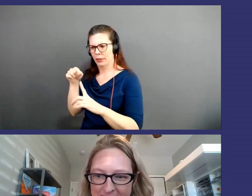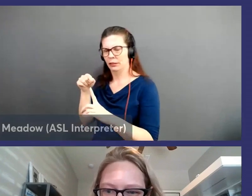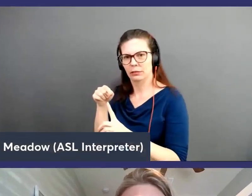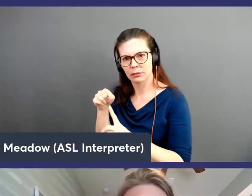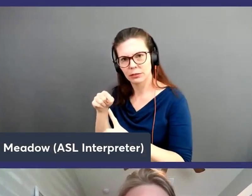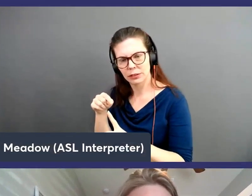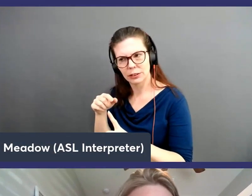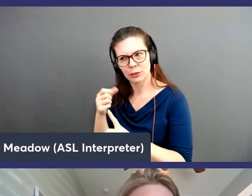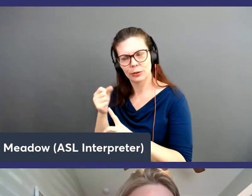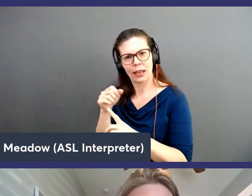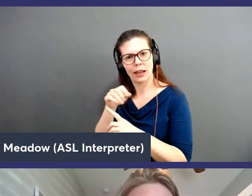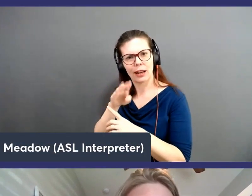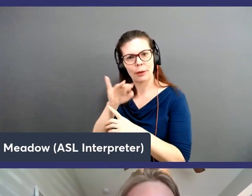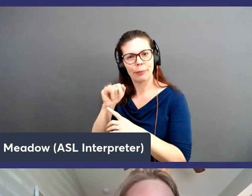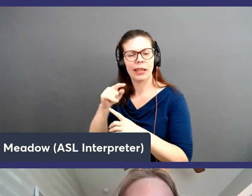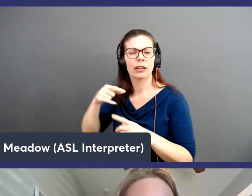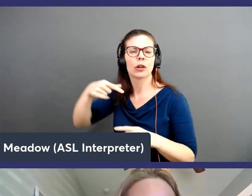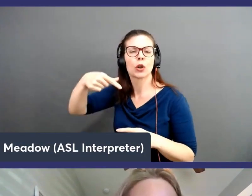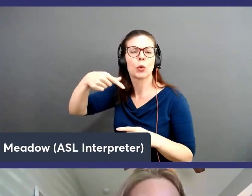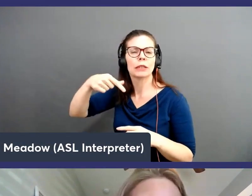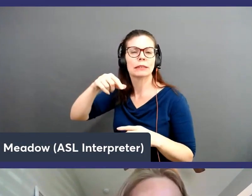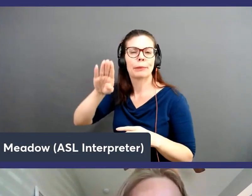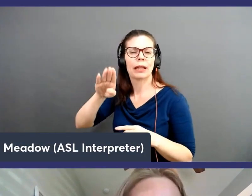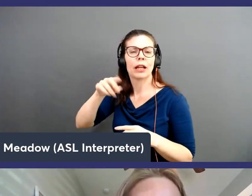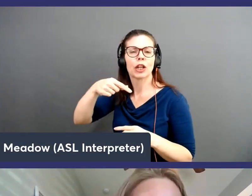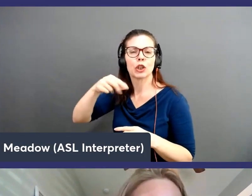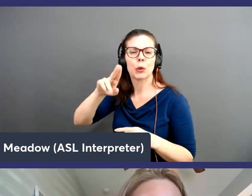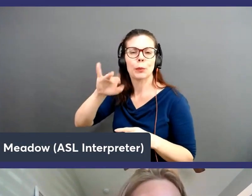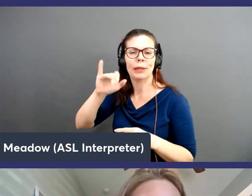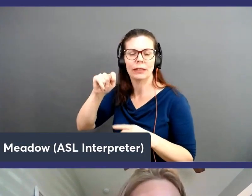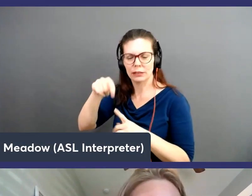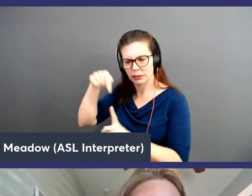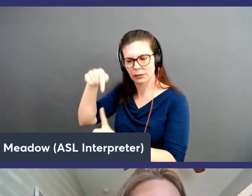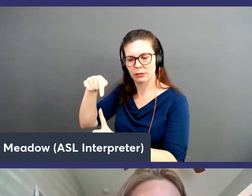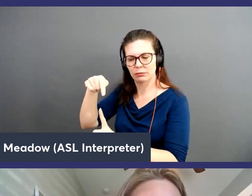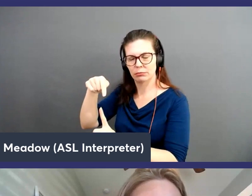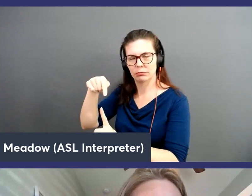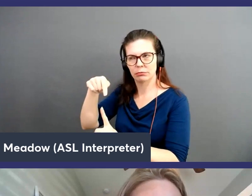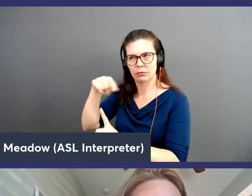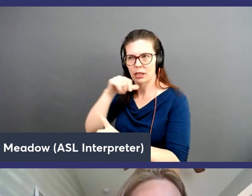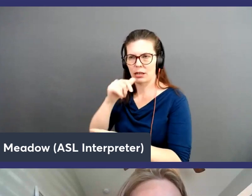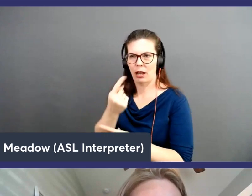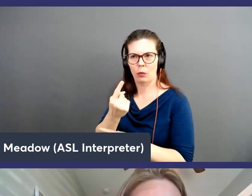in this case, a quantum bit, or qubit, that is not 1 or 0,